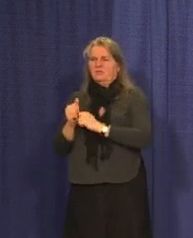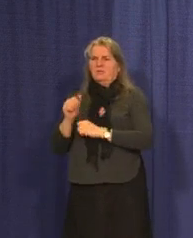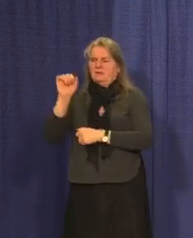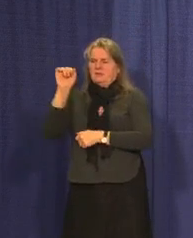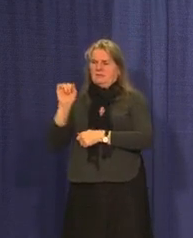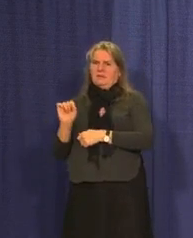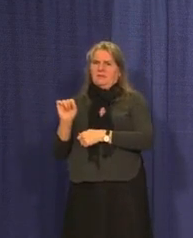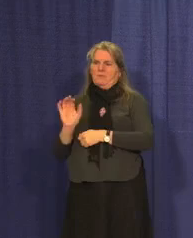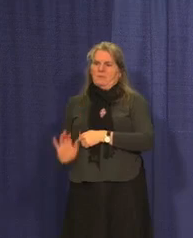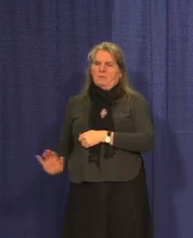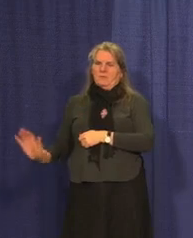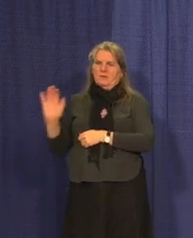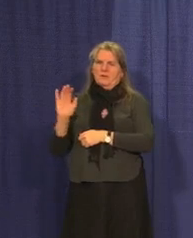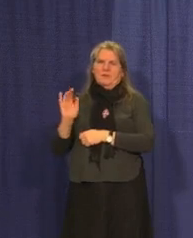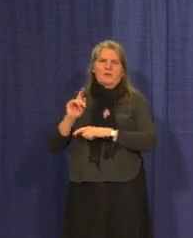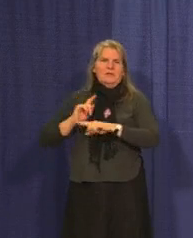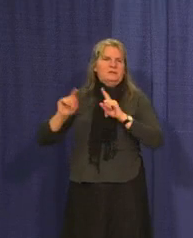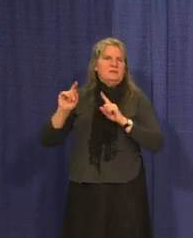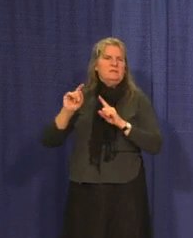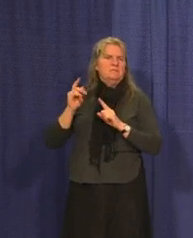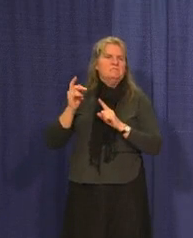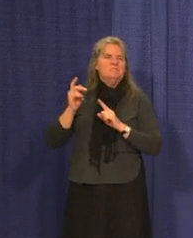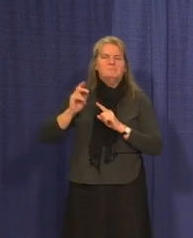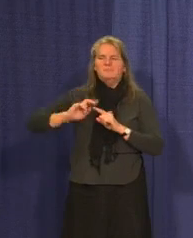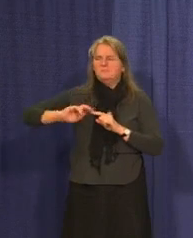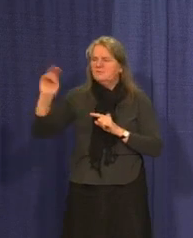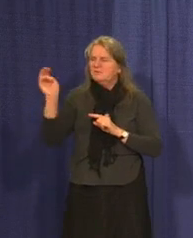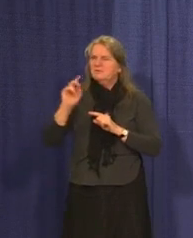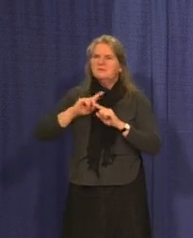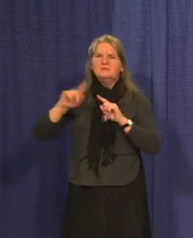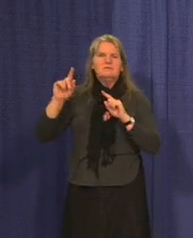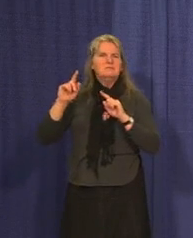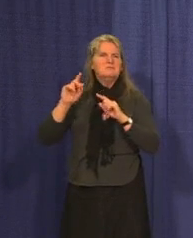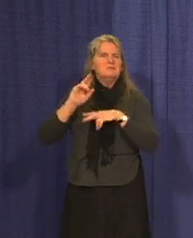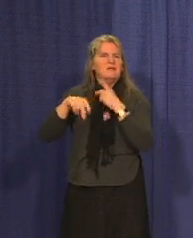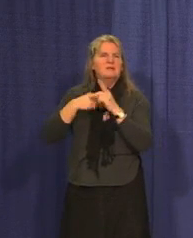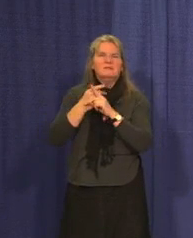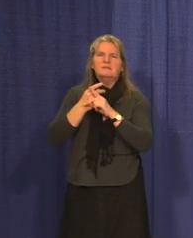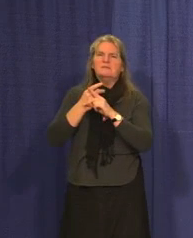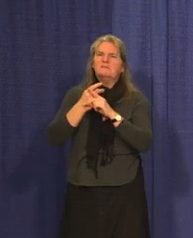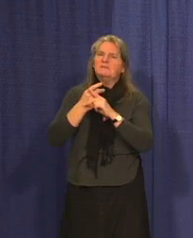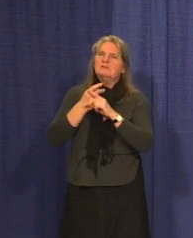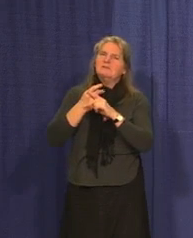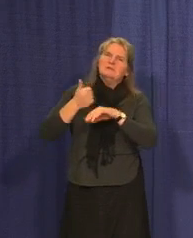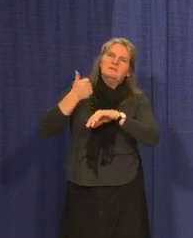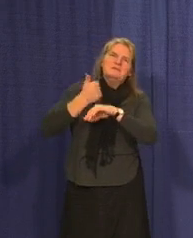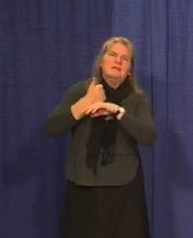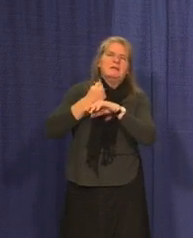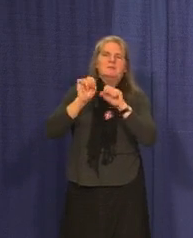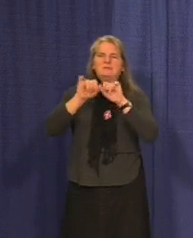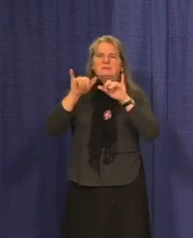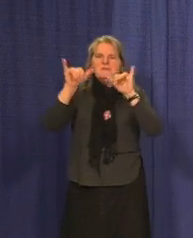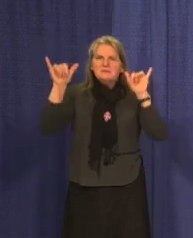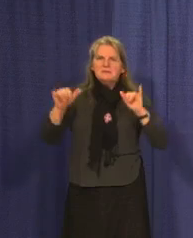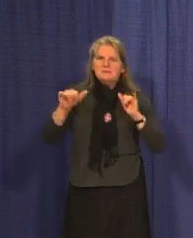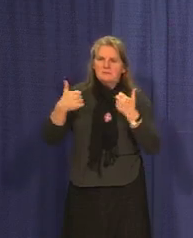Very different southern connections. Very different transport. Very different logistical